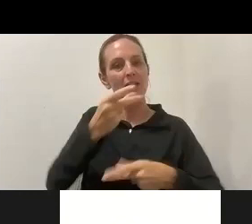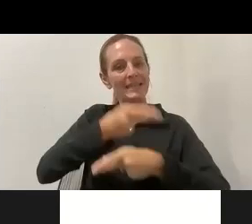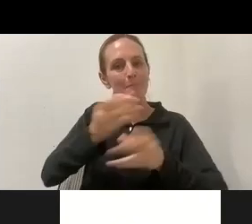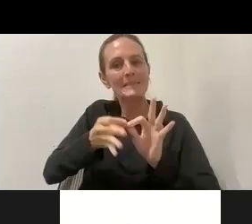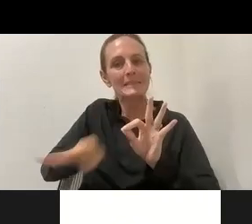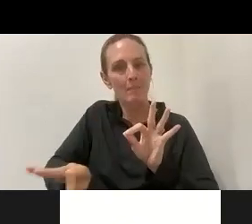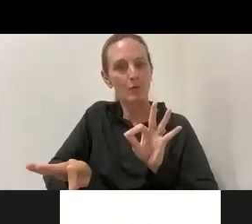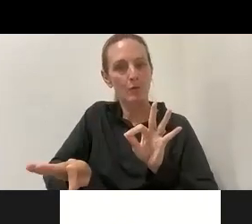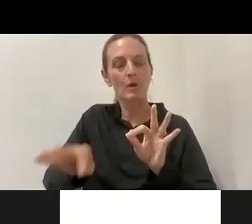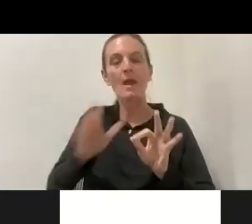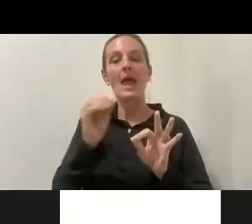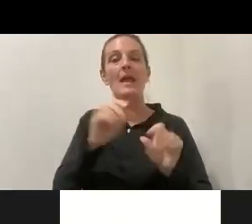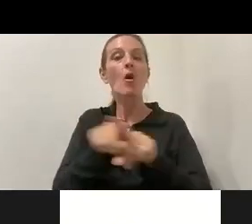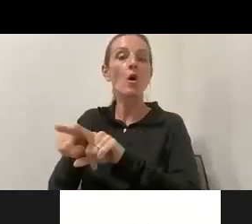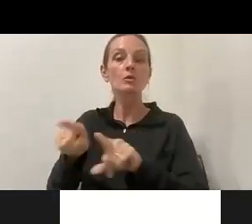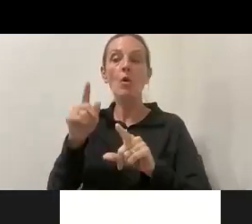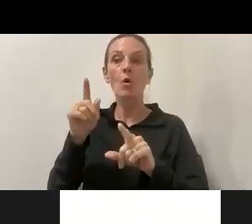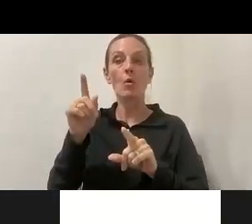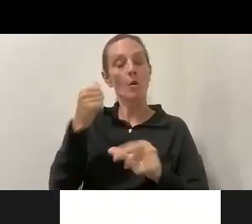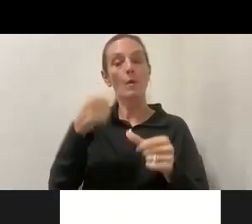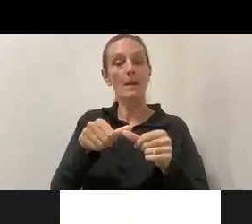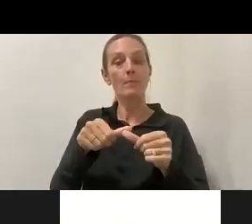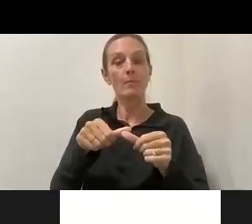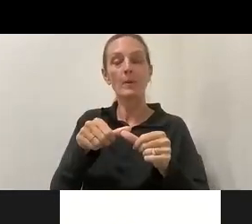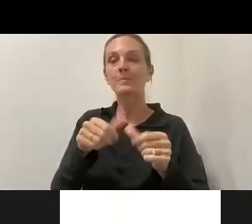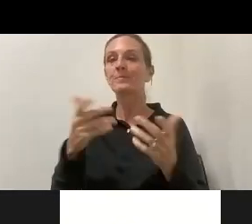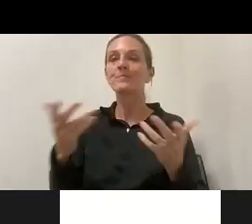You can also consider some of this information to be traditional knowledge that you don't want